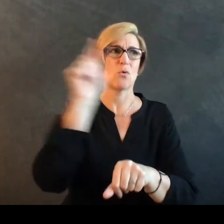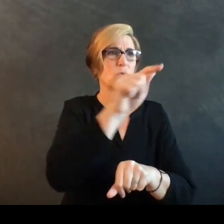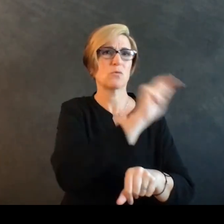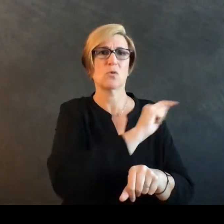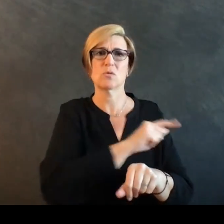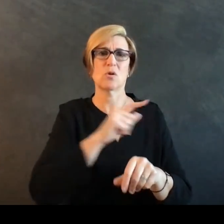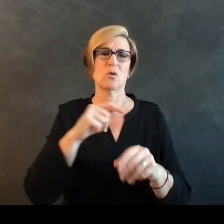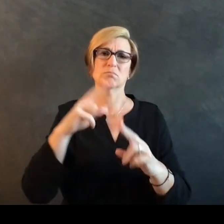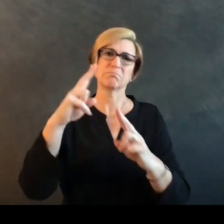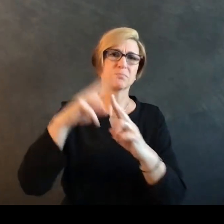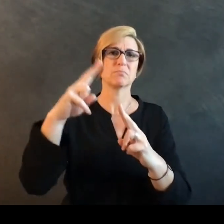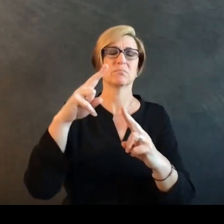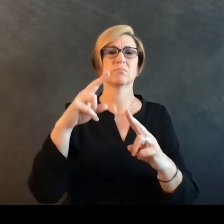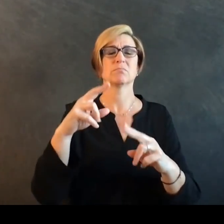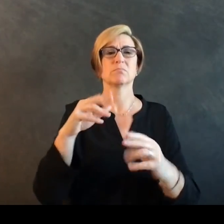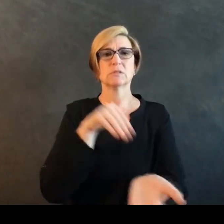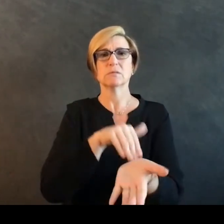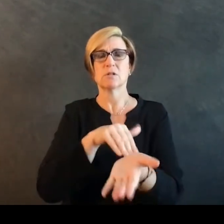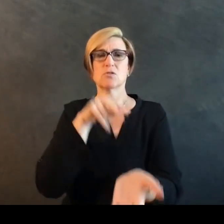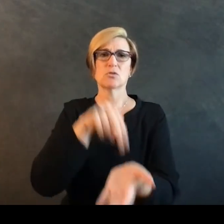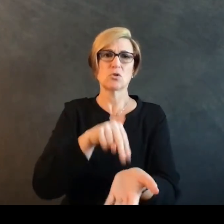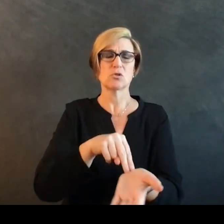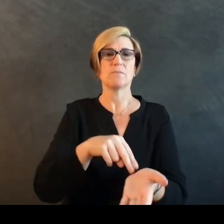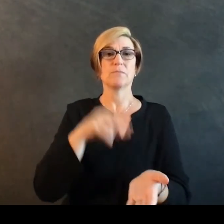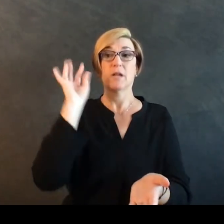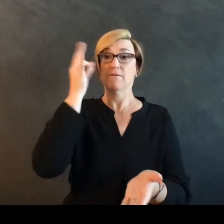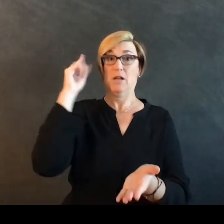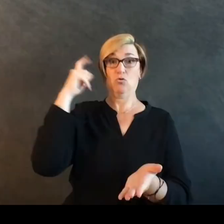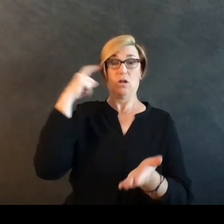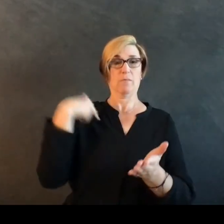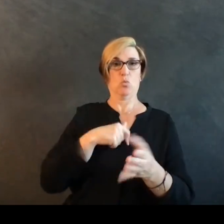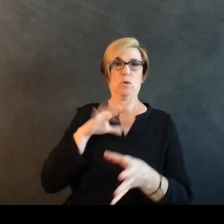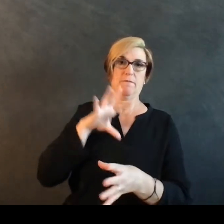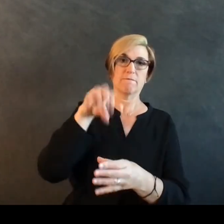federal government has not only acted early but acted quickly professionally